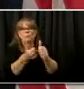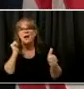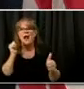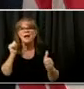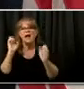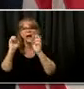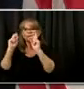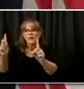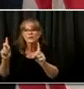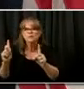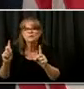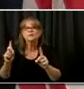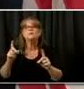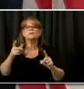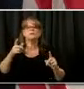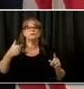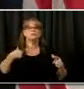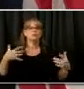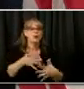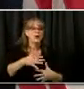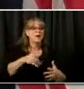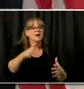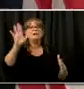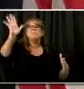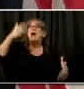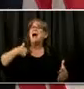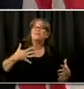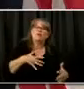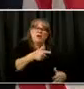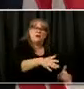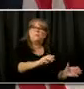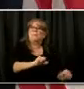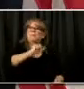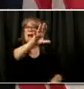importance of enrolling and what if you're not raising your back at least in the online program